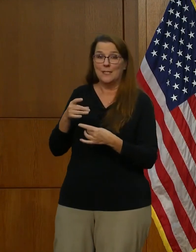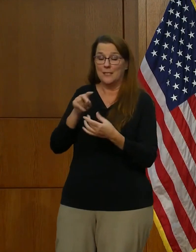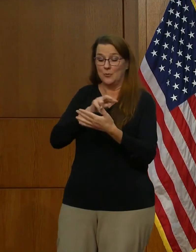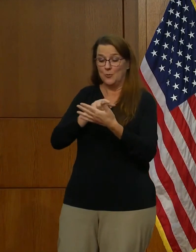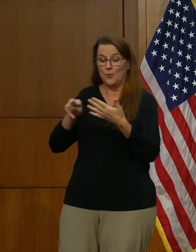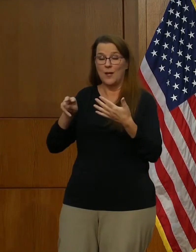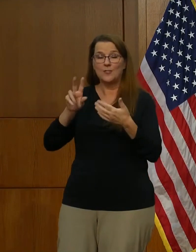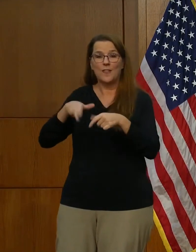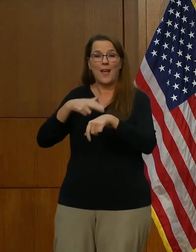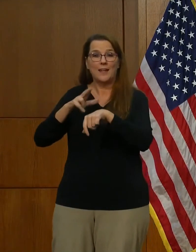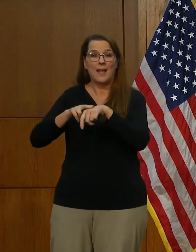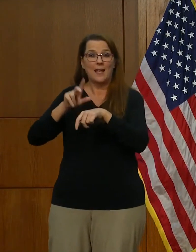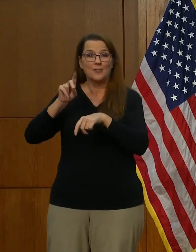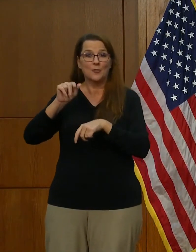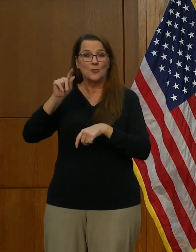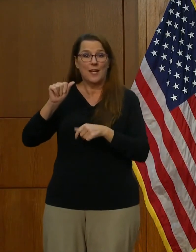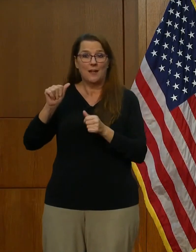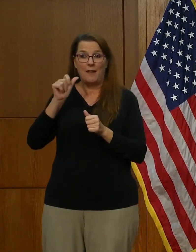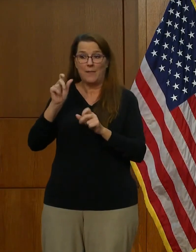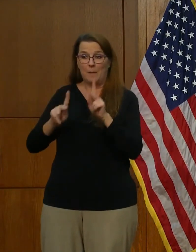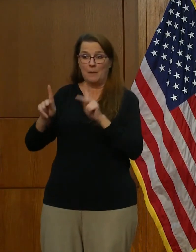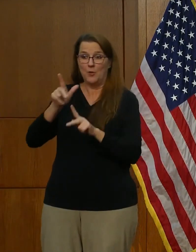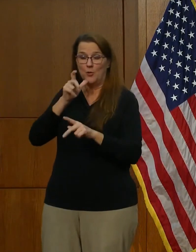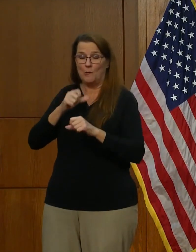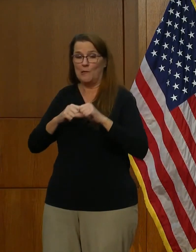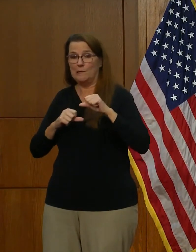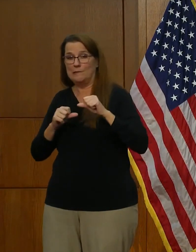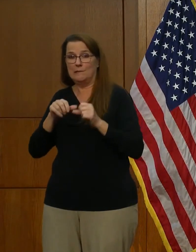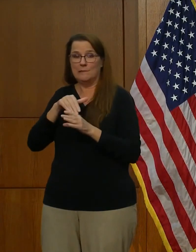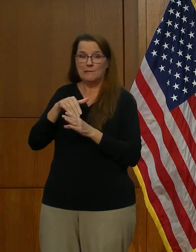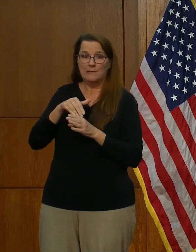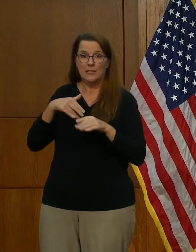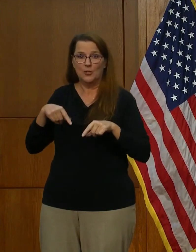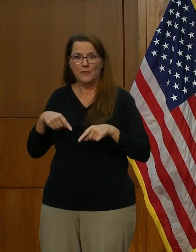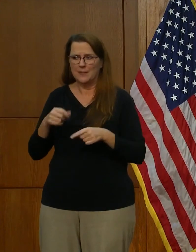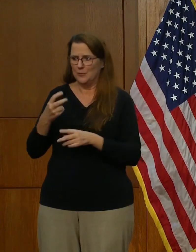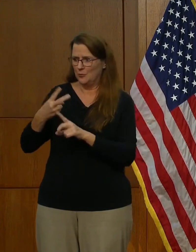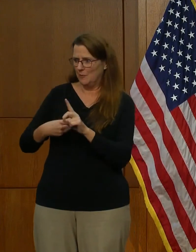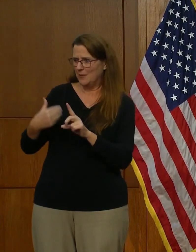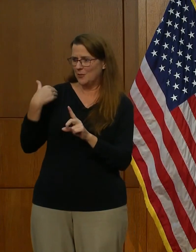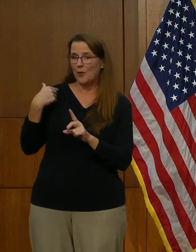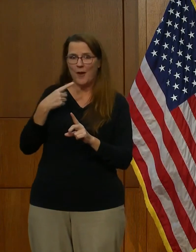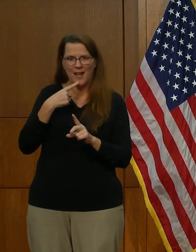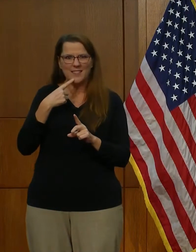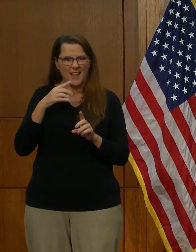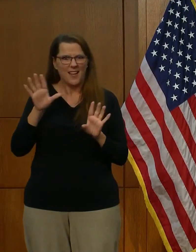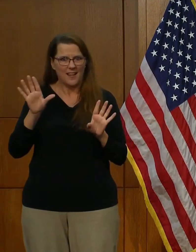IS THAT IT'S BEEN REALLY INTERESTING TOW. WATCH THE NATIONAL DATA AROUND AROUND